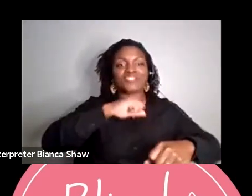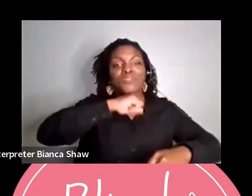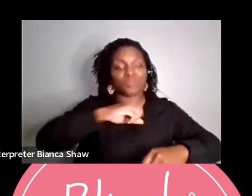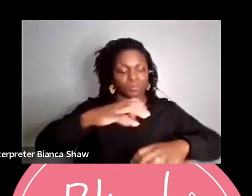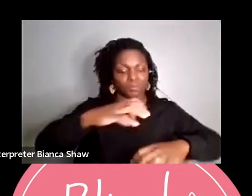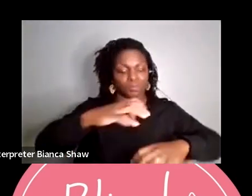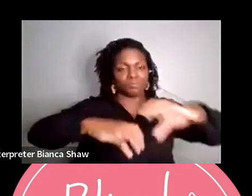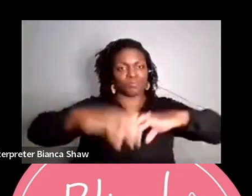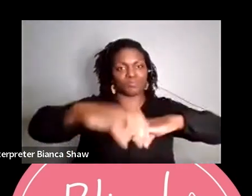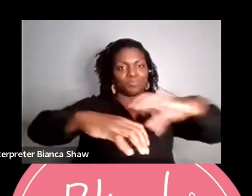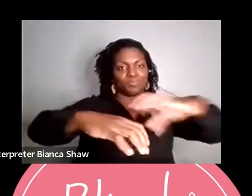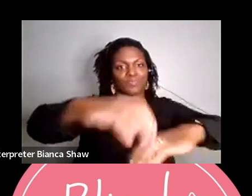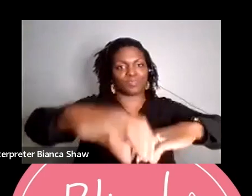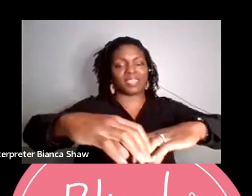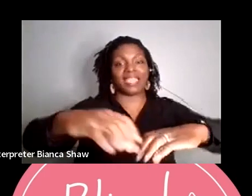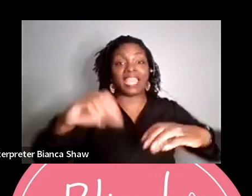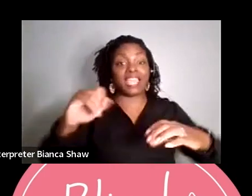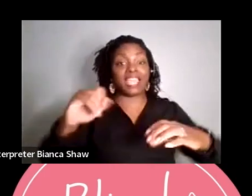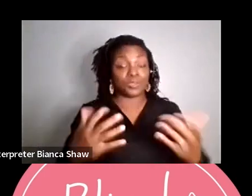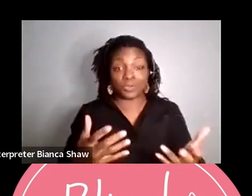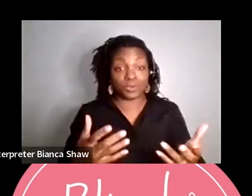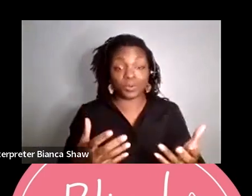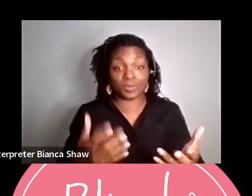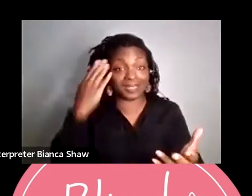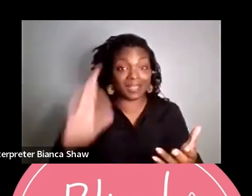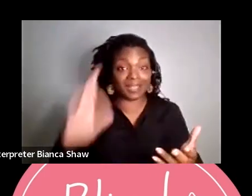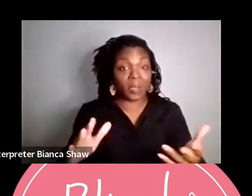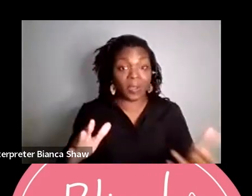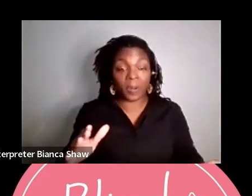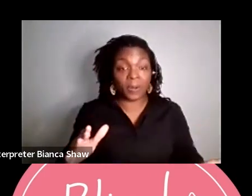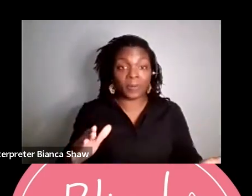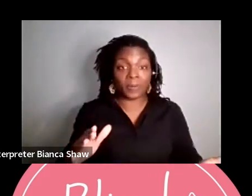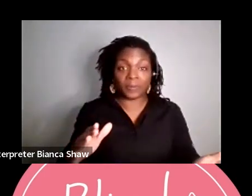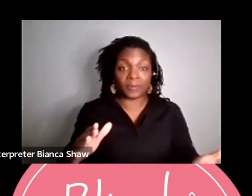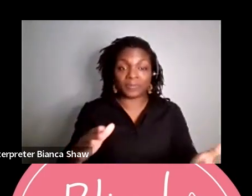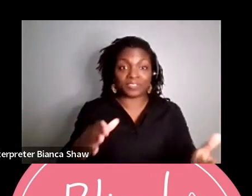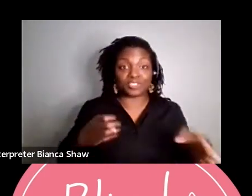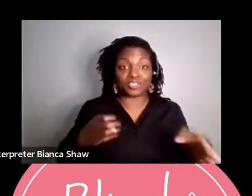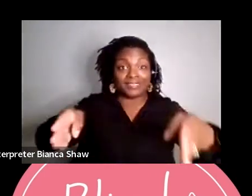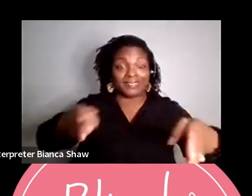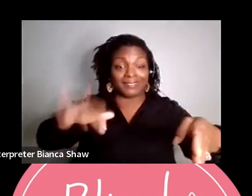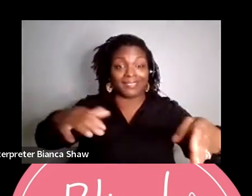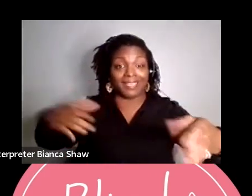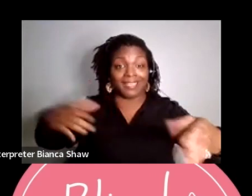That was actually a street, and so we all crossed at the same time, and i'm a pick on Miss Mckinsey for a second.